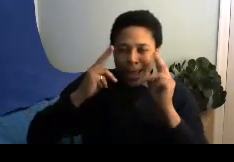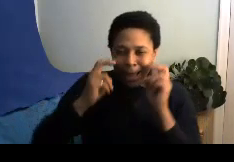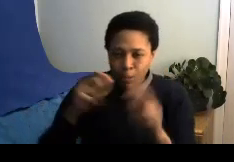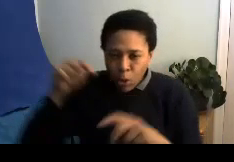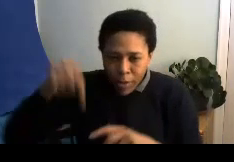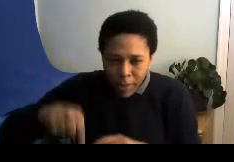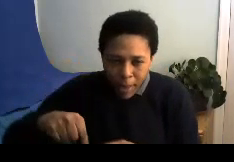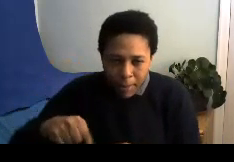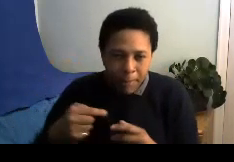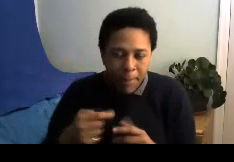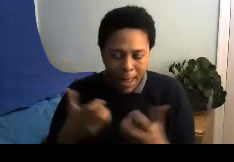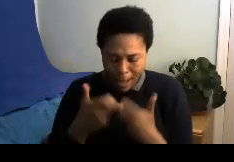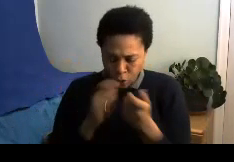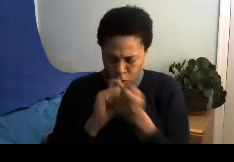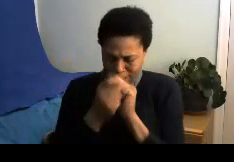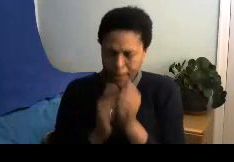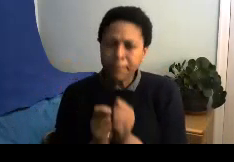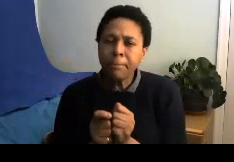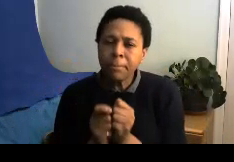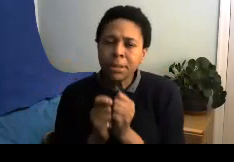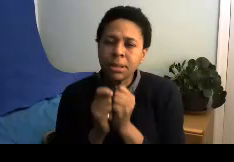me, either adapt them or sort of, you know, engendering them